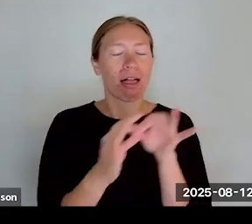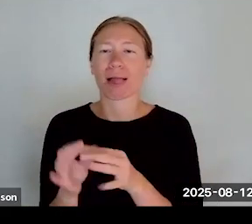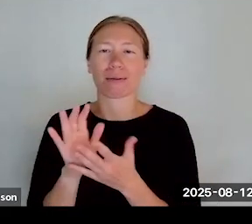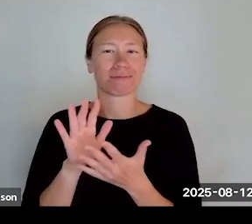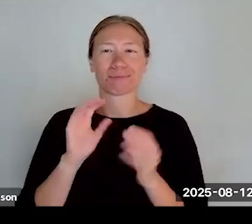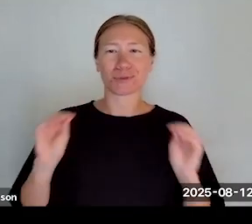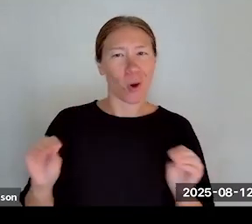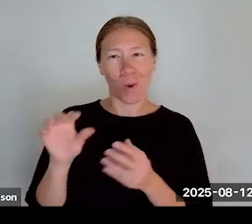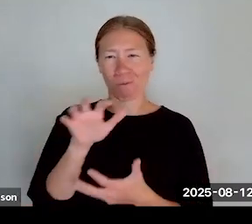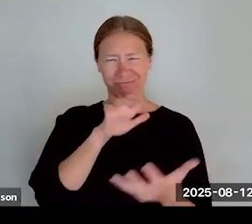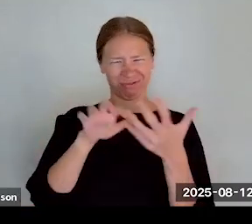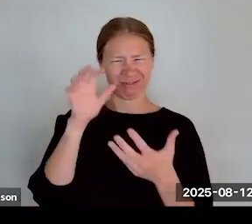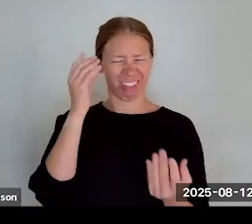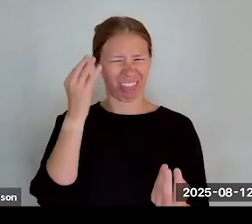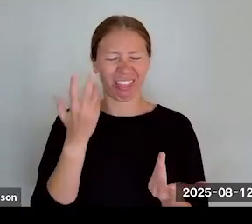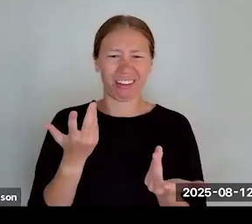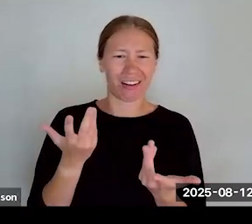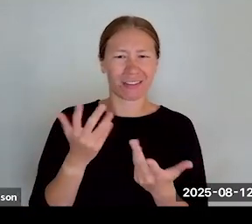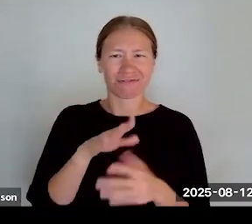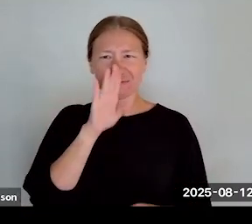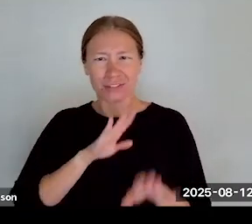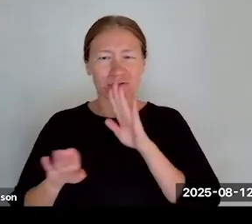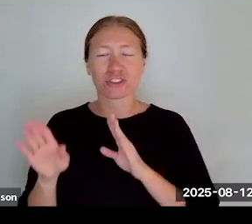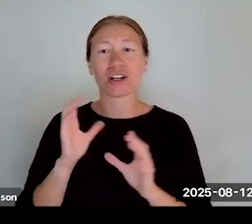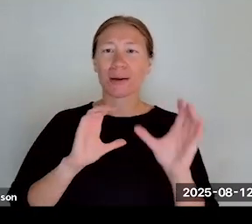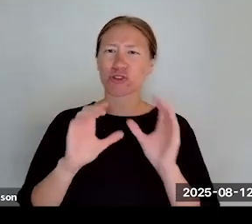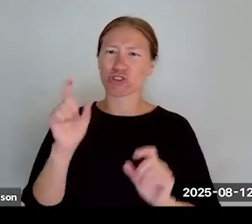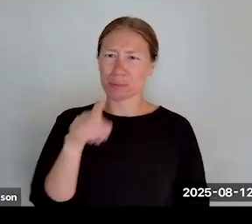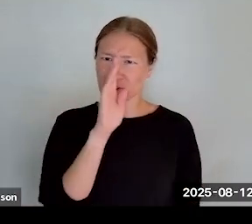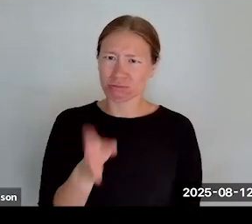Communication should be straightforward and accessible, rather than requiring the listener